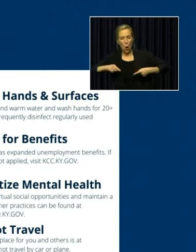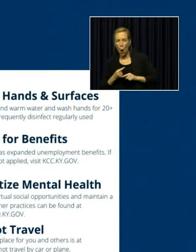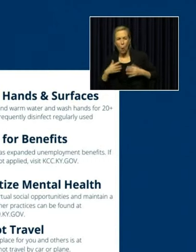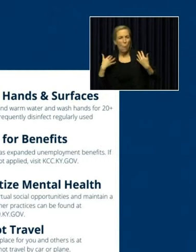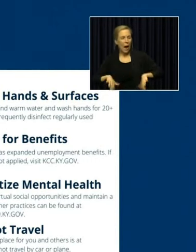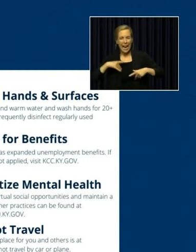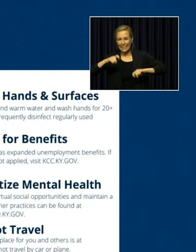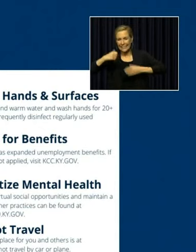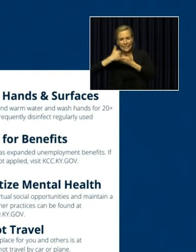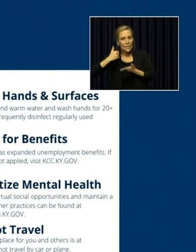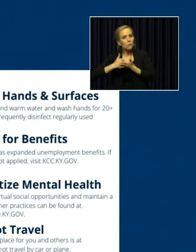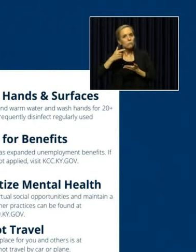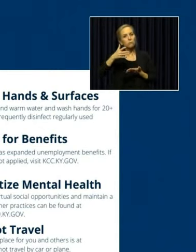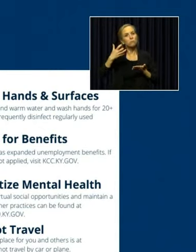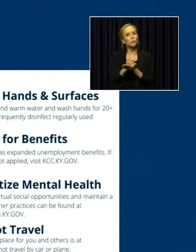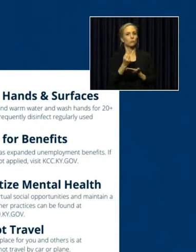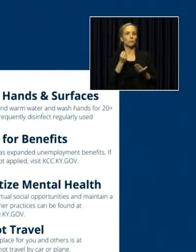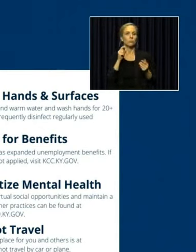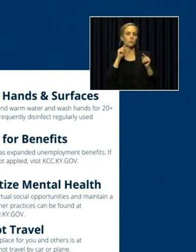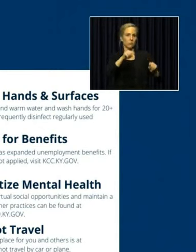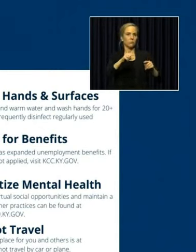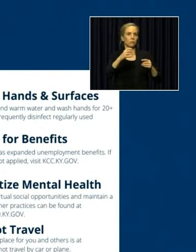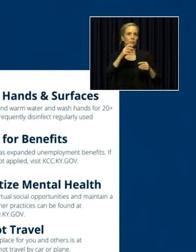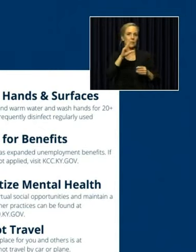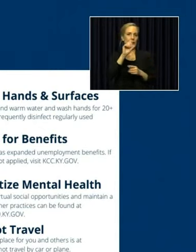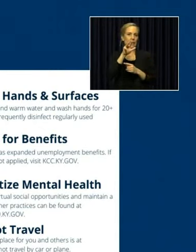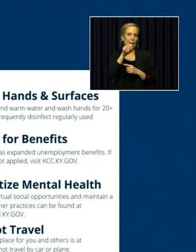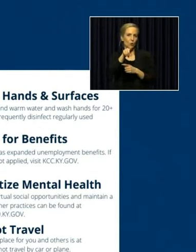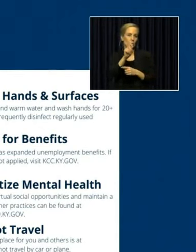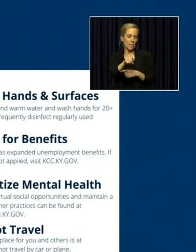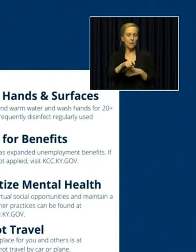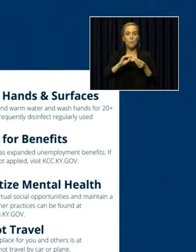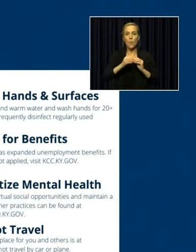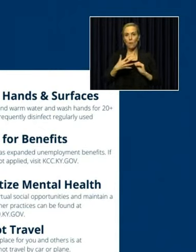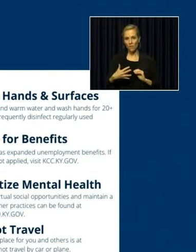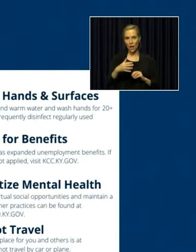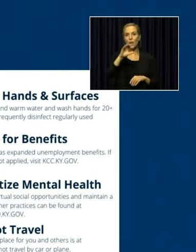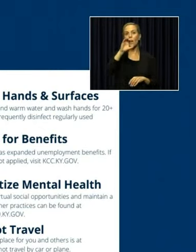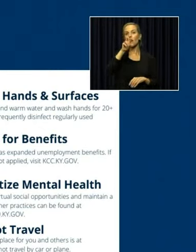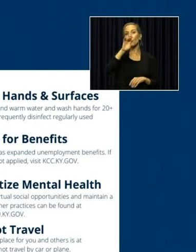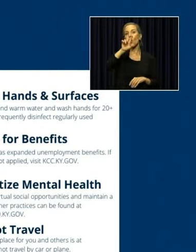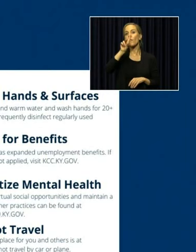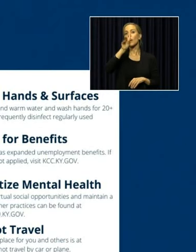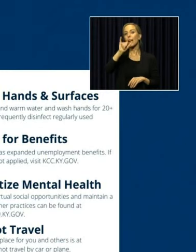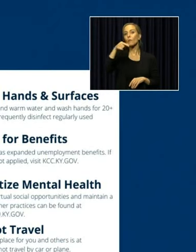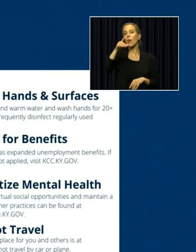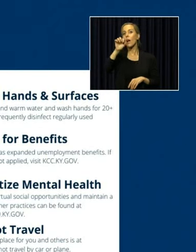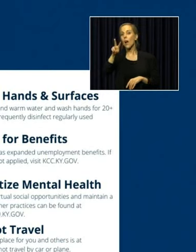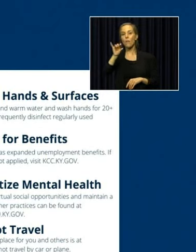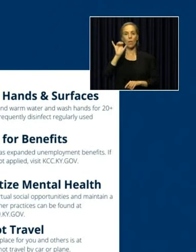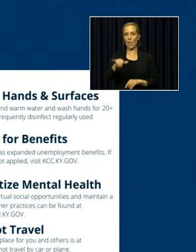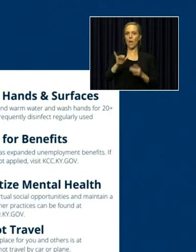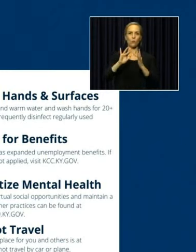FOLKS RIGHT NOW, IT LOOKS LIKE WE'RE PROJECTING A PEAK IN POTENTIALLY EARLY MAY, SO WE'VE